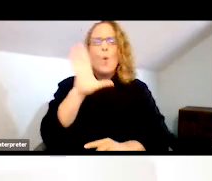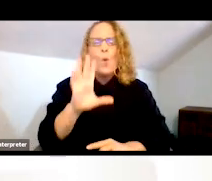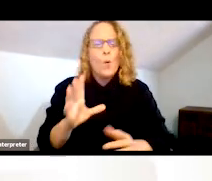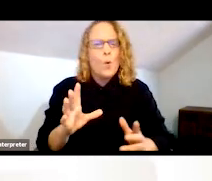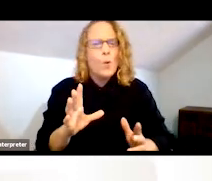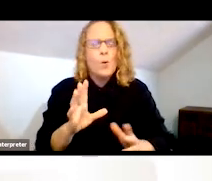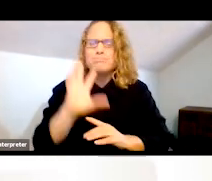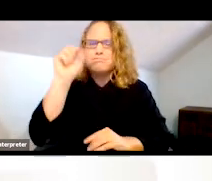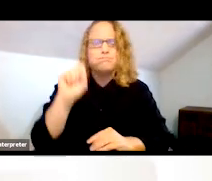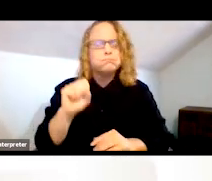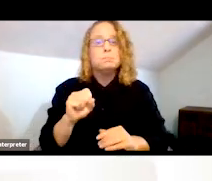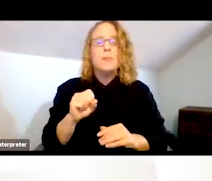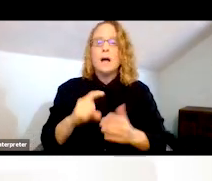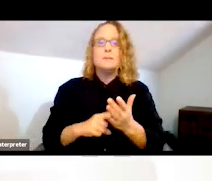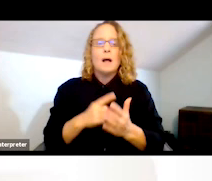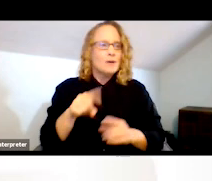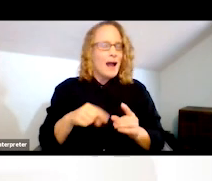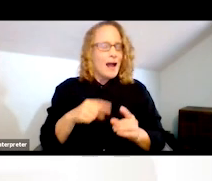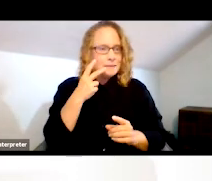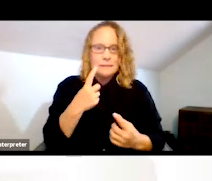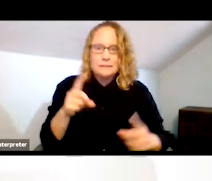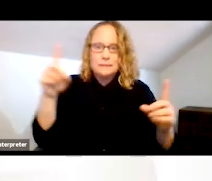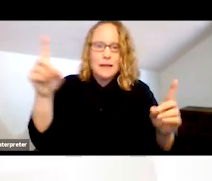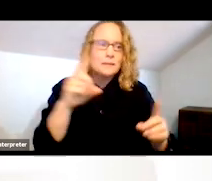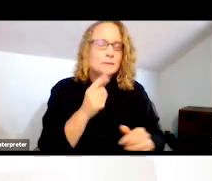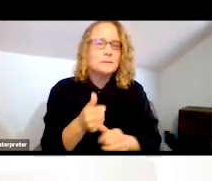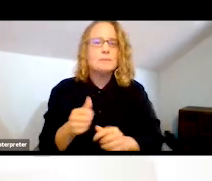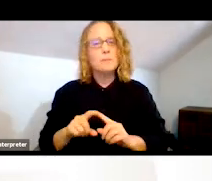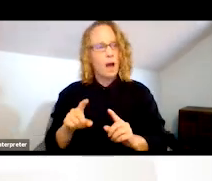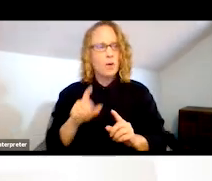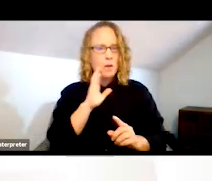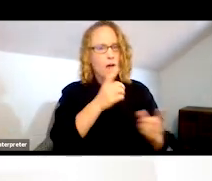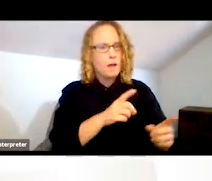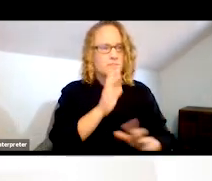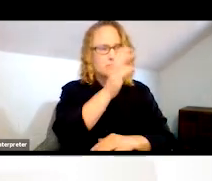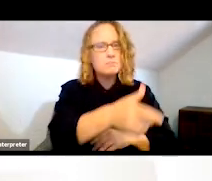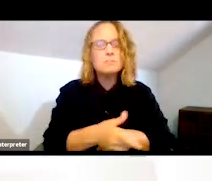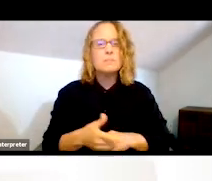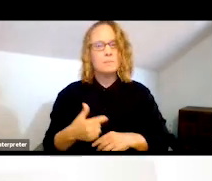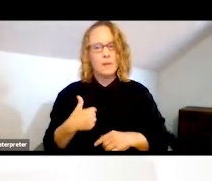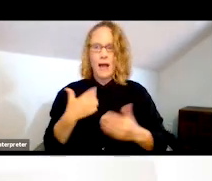that the work that you're doing and the impact it's going to have